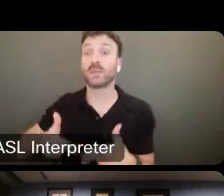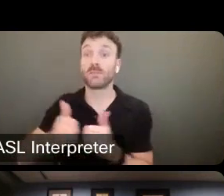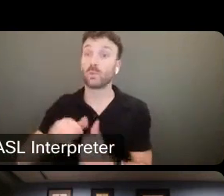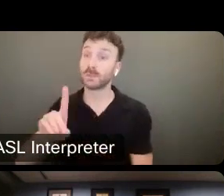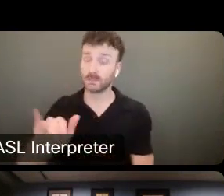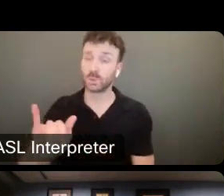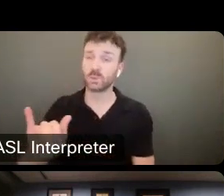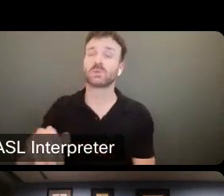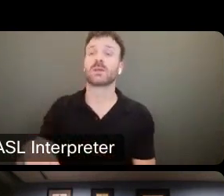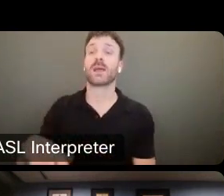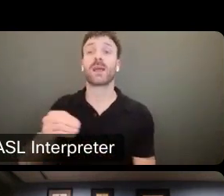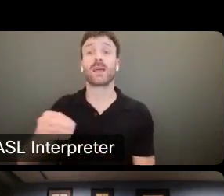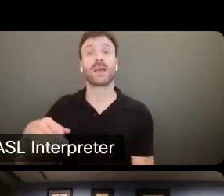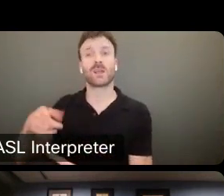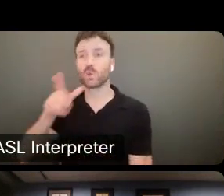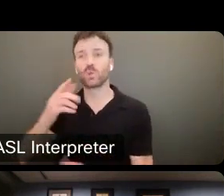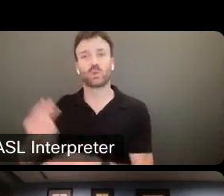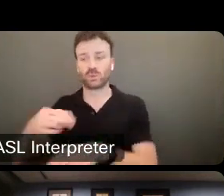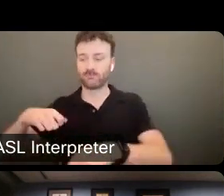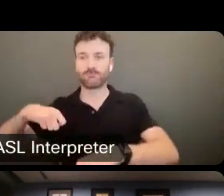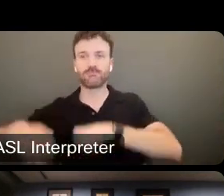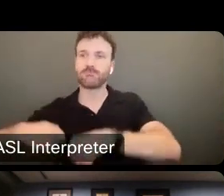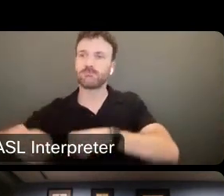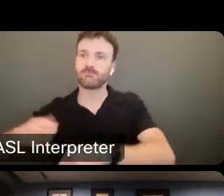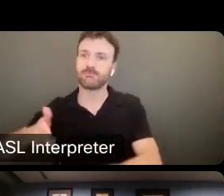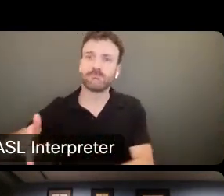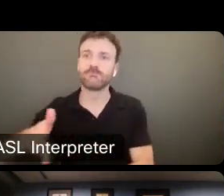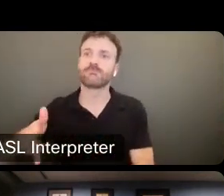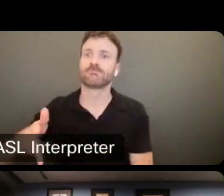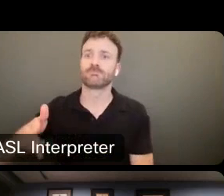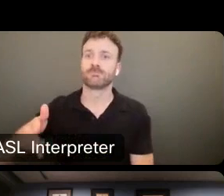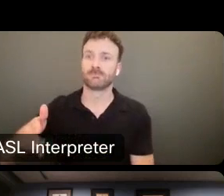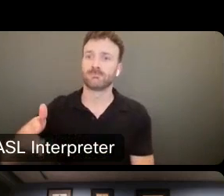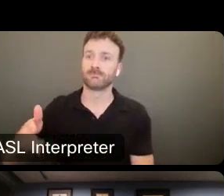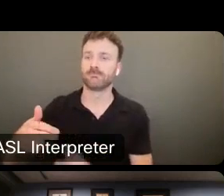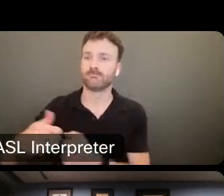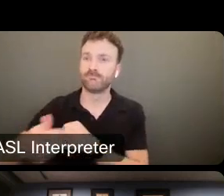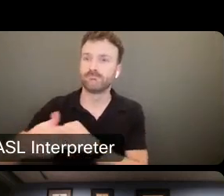who use bikes in order to transport the city.